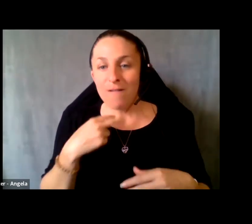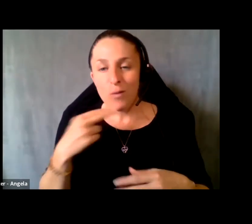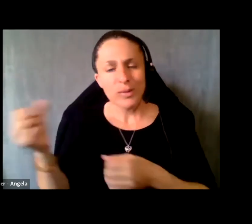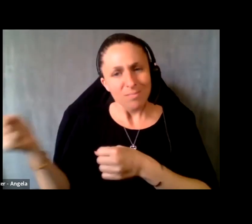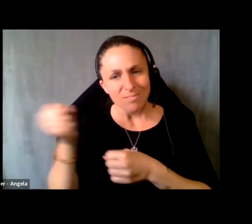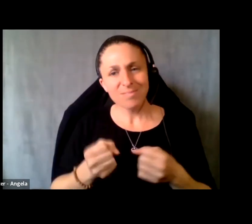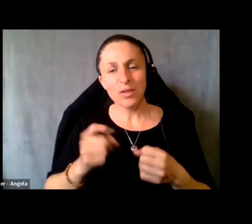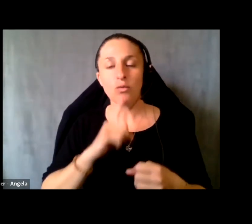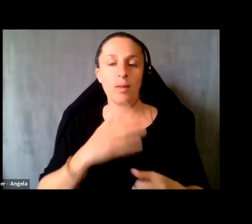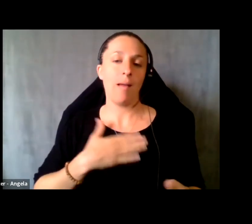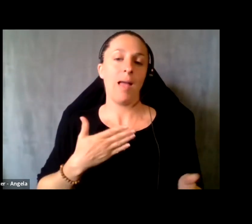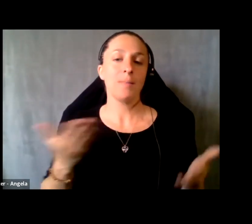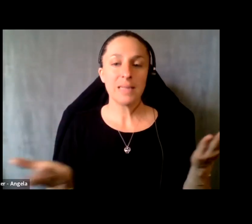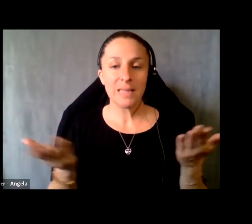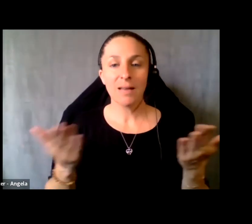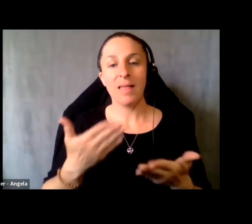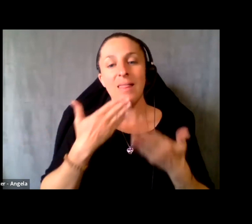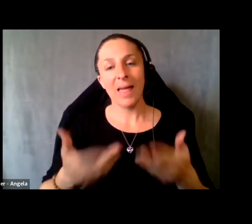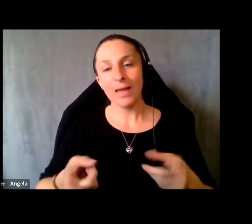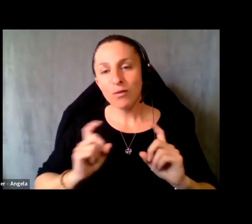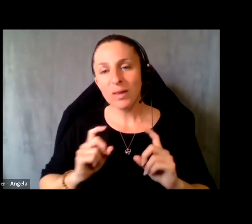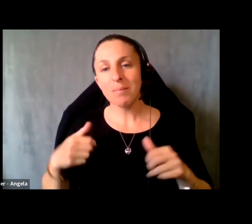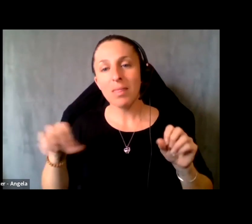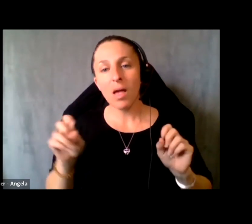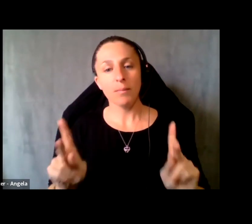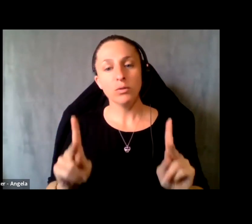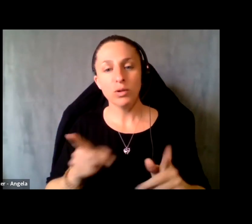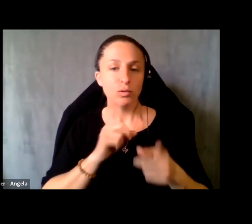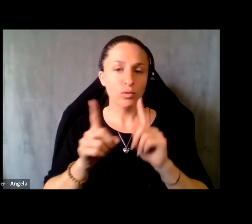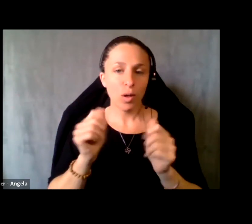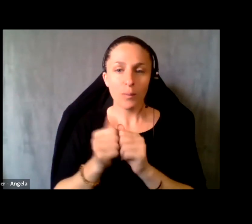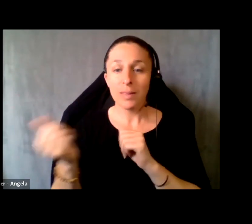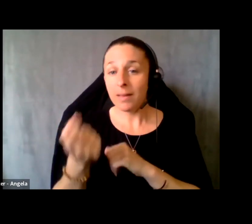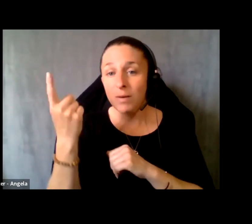happy to be here, and thank you for giving me this opportunity to talk with everyone.